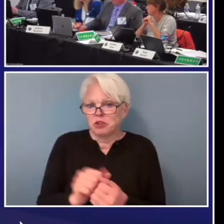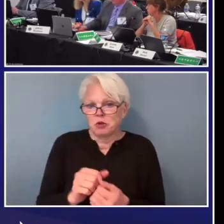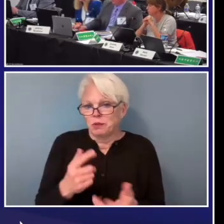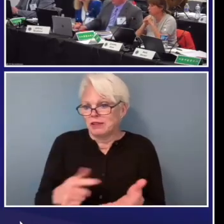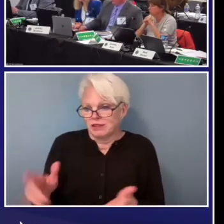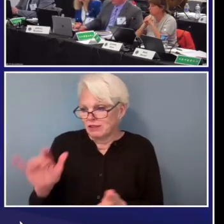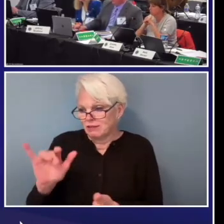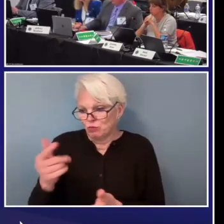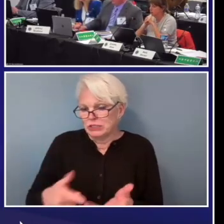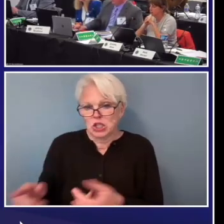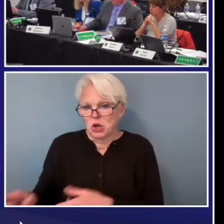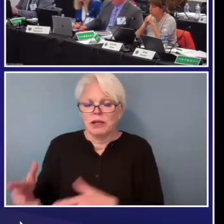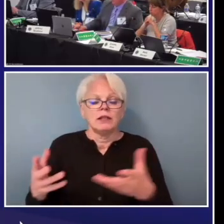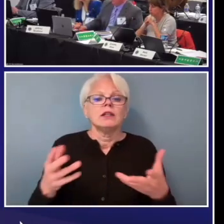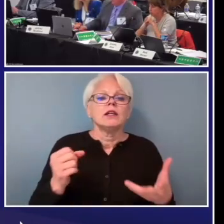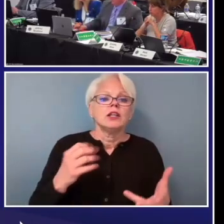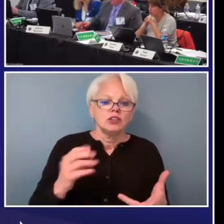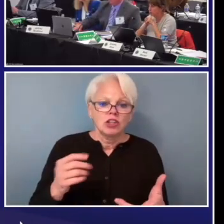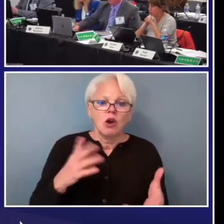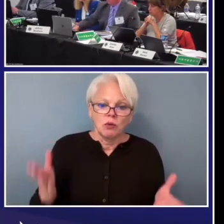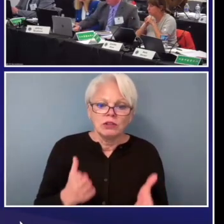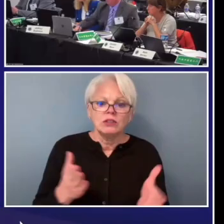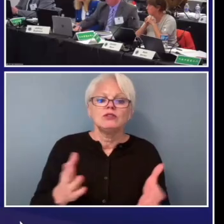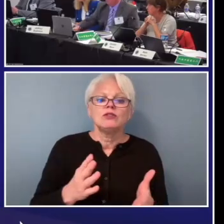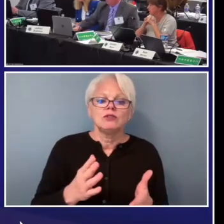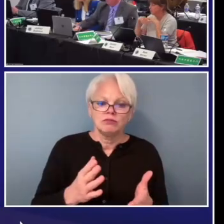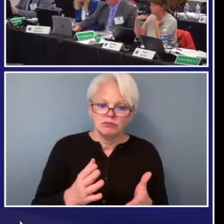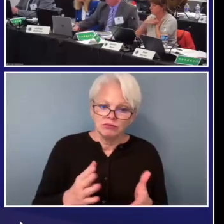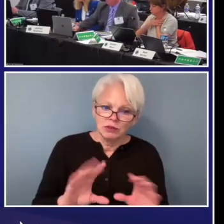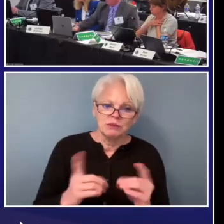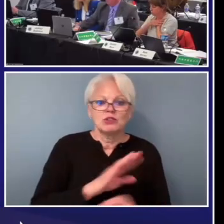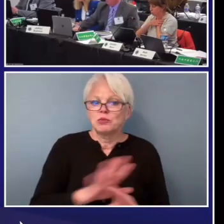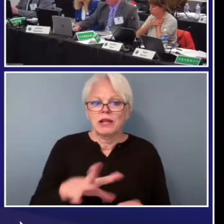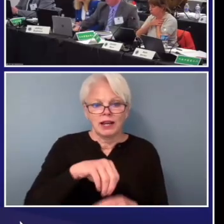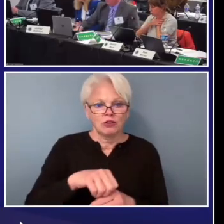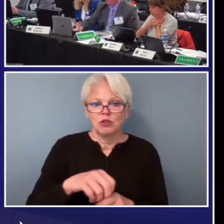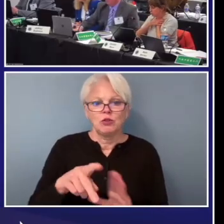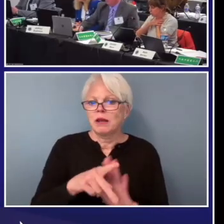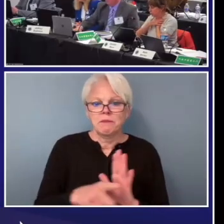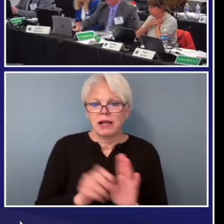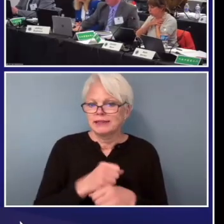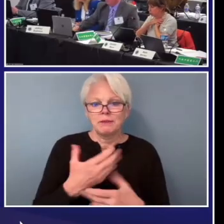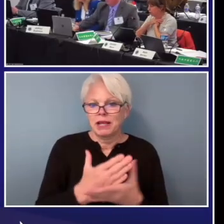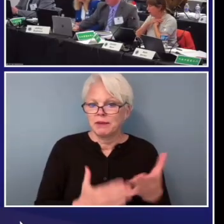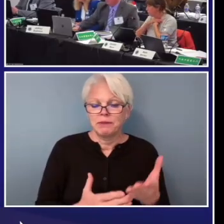think about not even putting in the policy making piece. And this comes from a place of somebody who absolutely